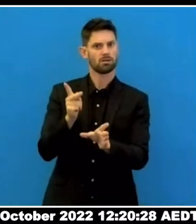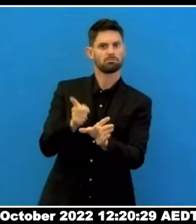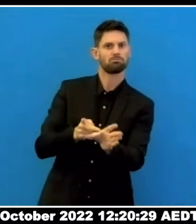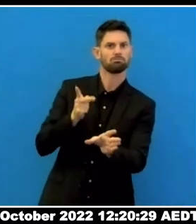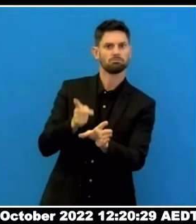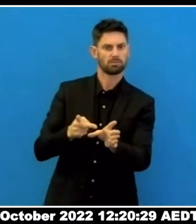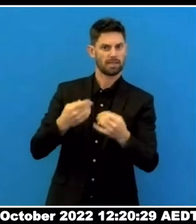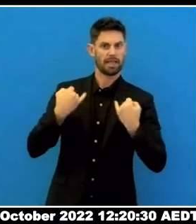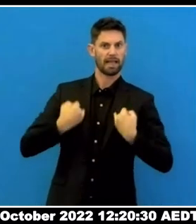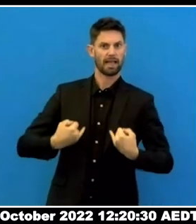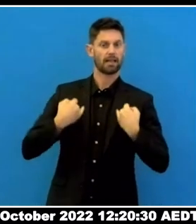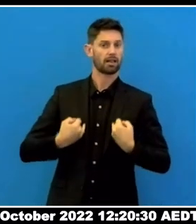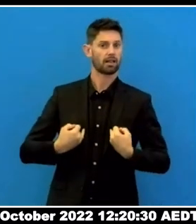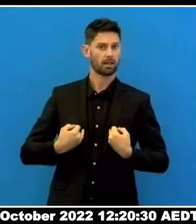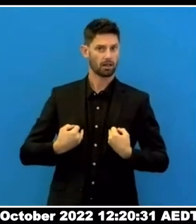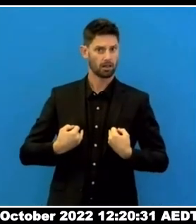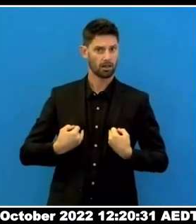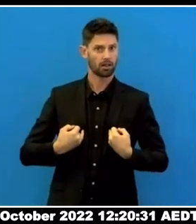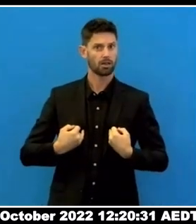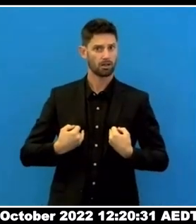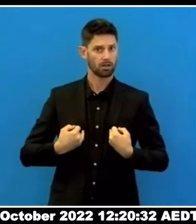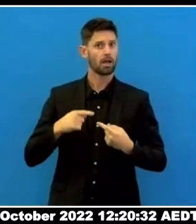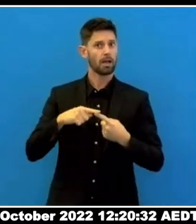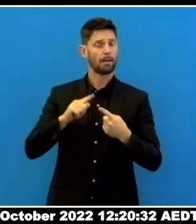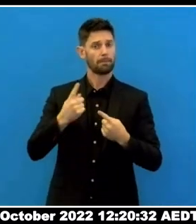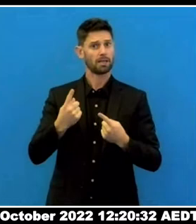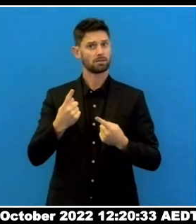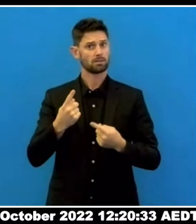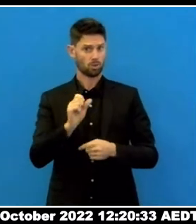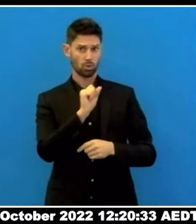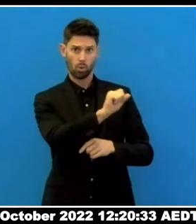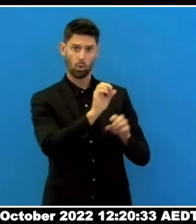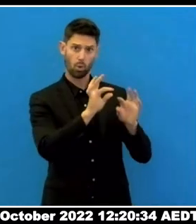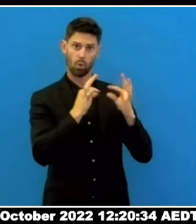or condition, but you're looking at a response to trauma